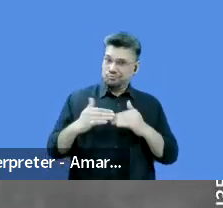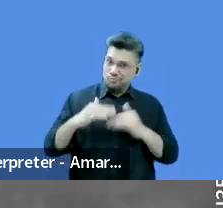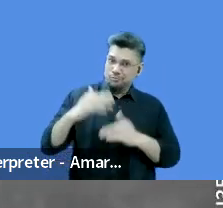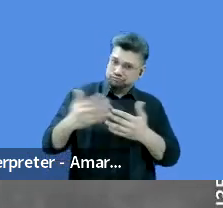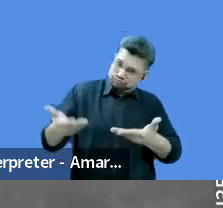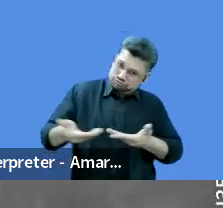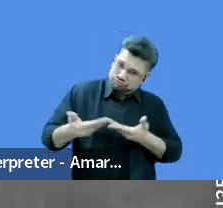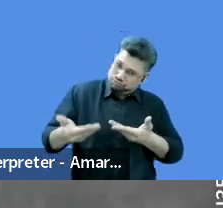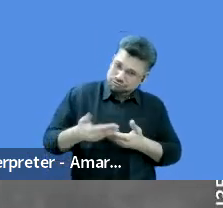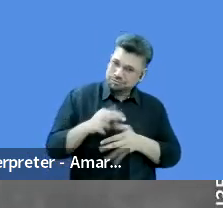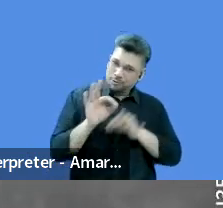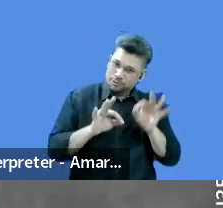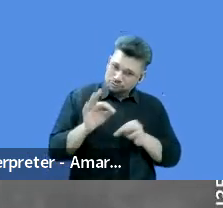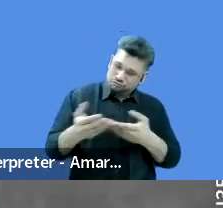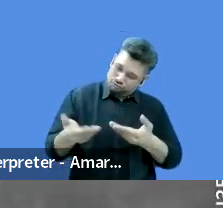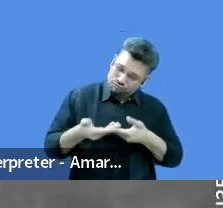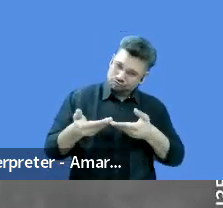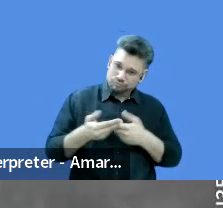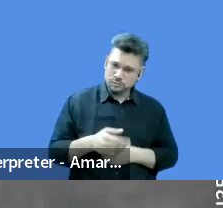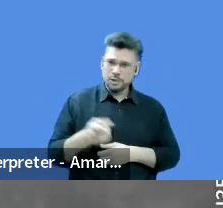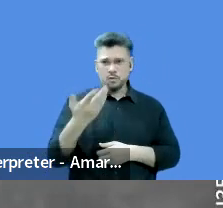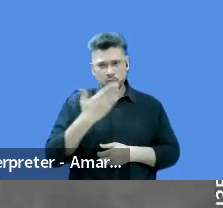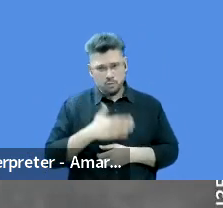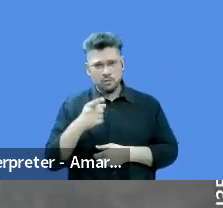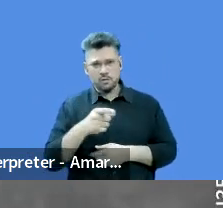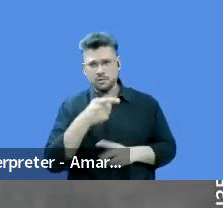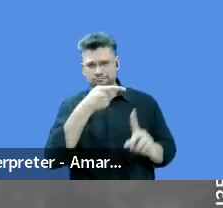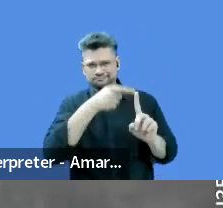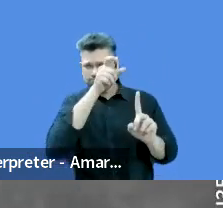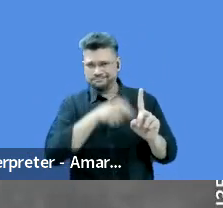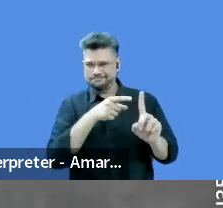being posted, I encourage colleagues to put your questions in the chat, Q&A